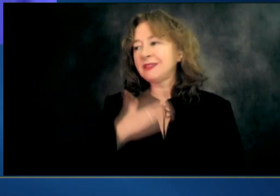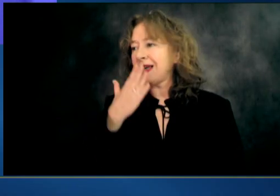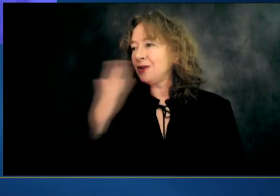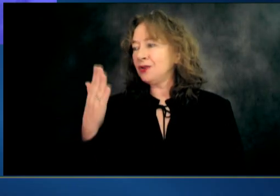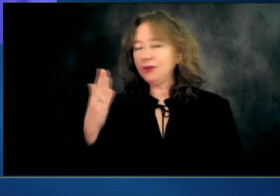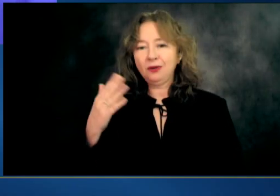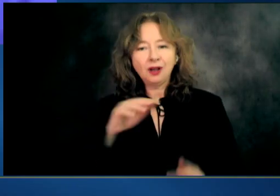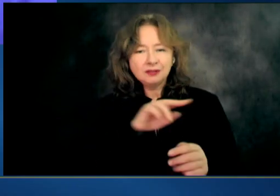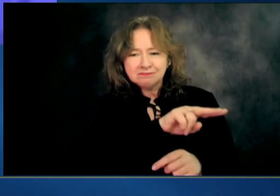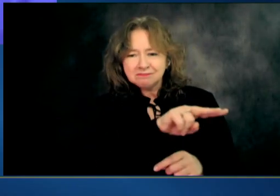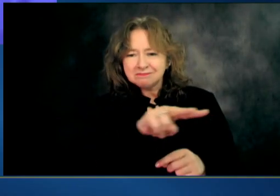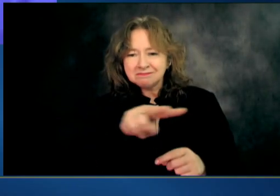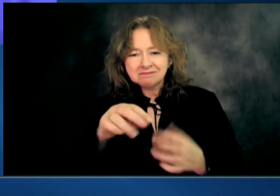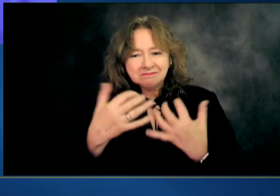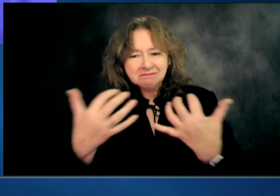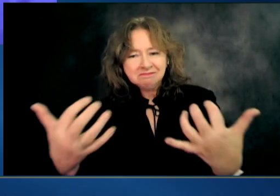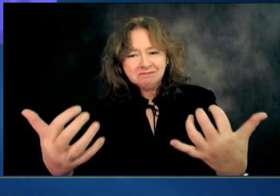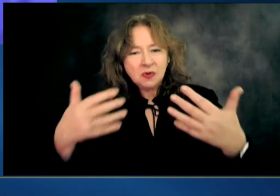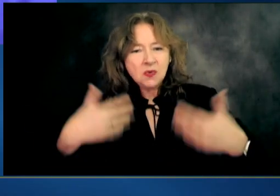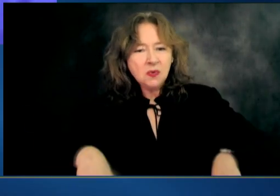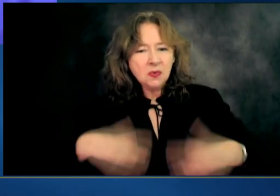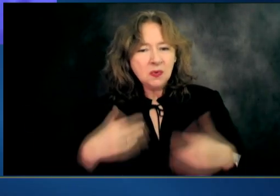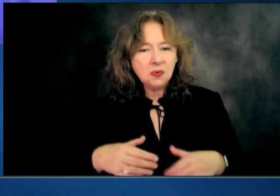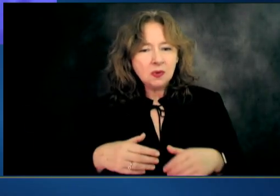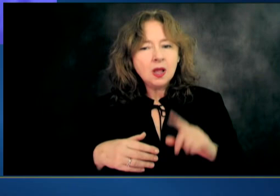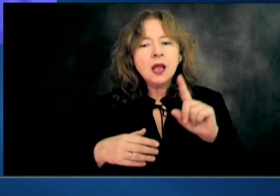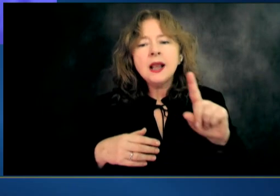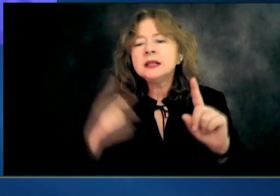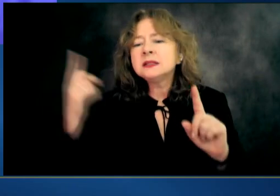By the way, I was told that we've got some Californians in the room. Is that true? Oh,